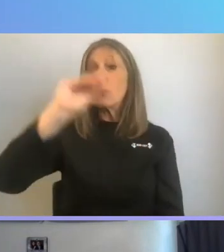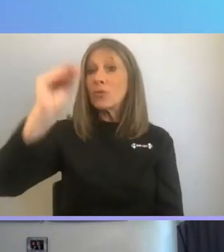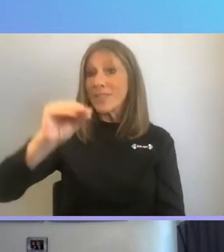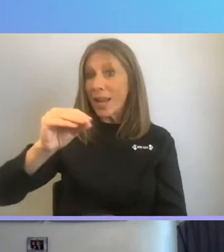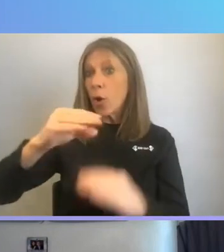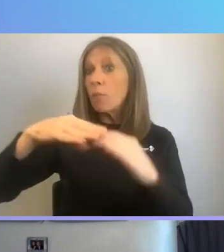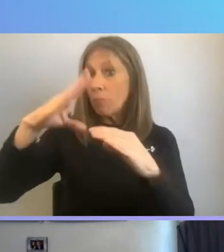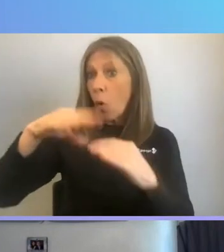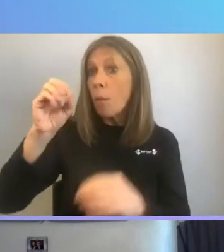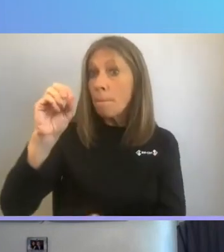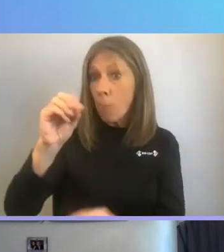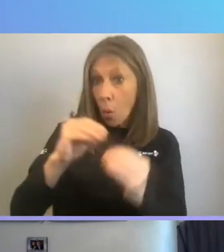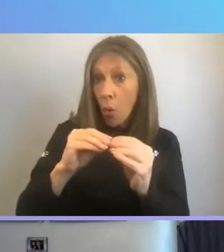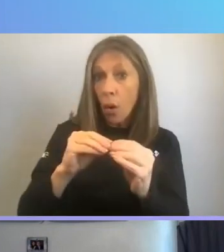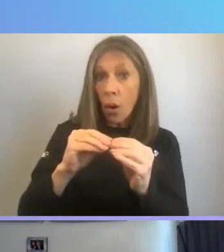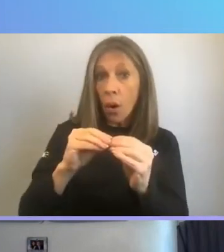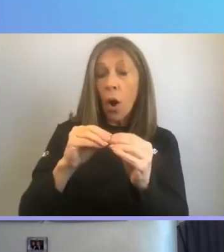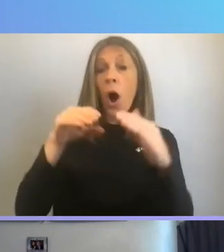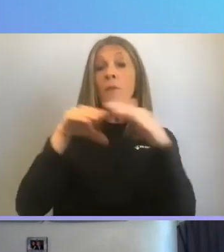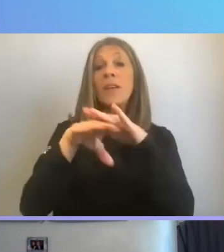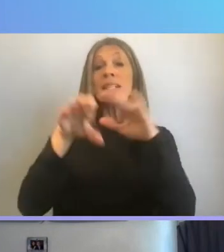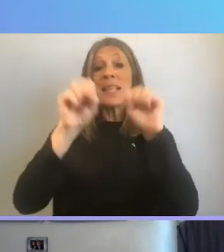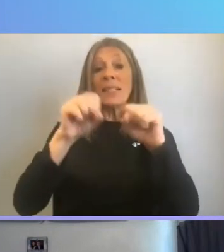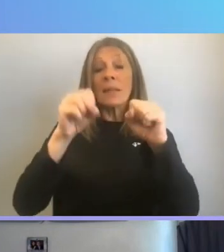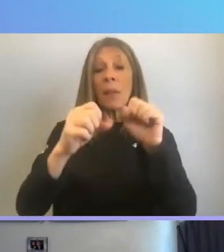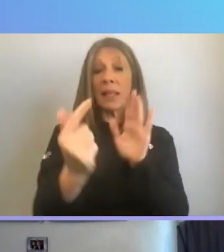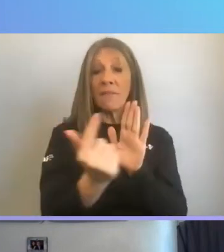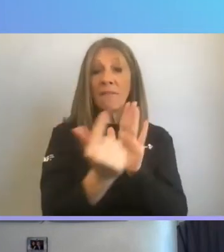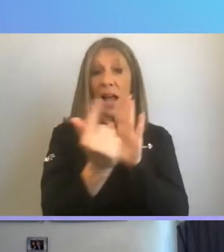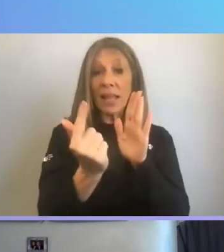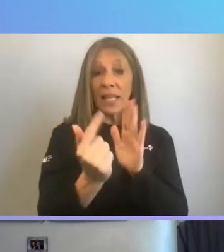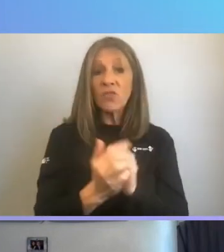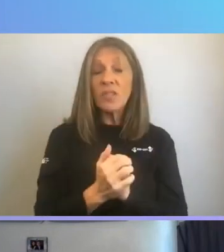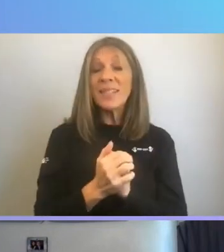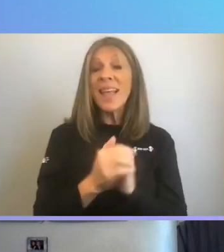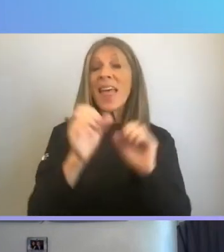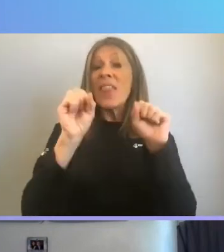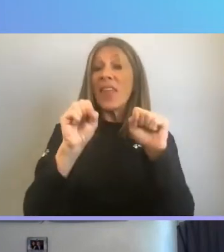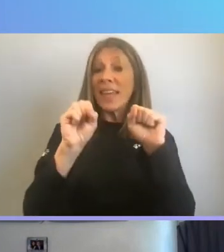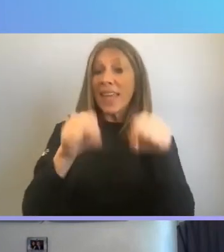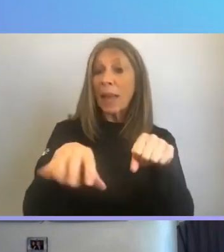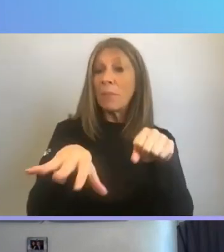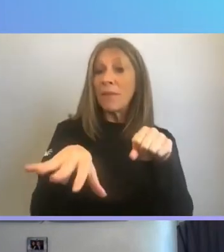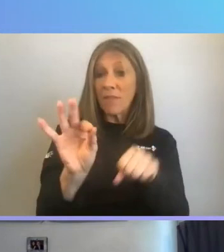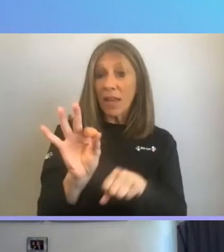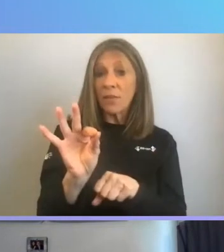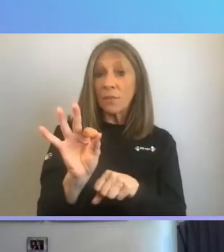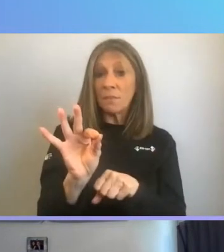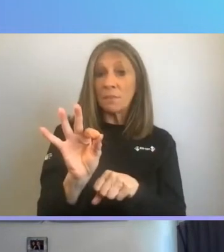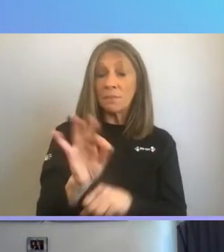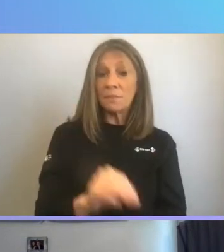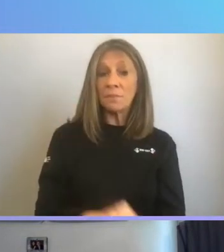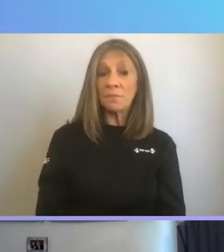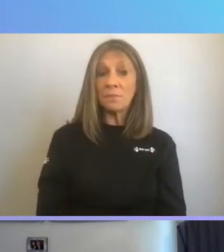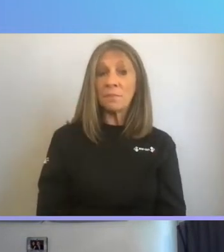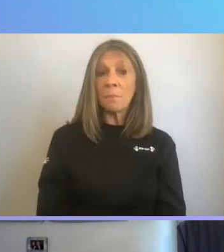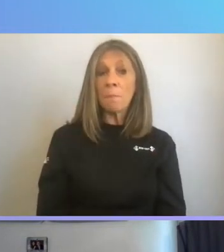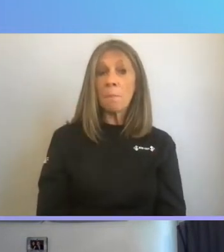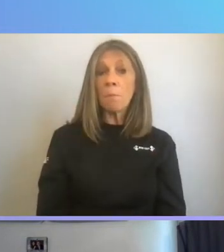accessibility violations. Um, that can be found. So again, a